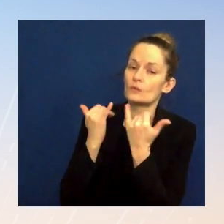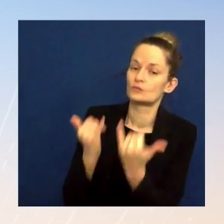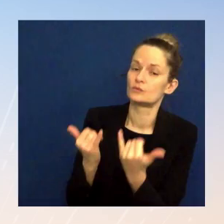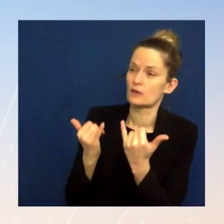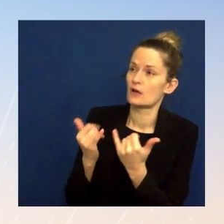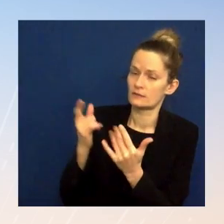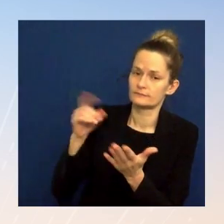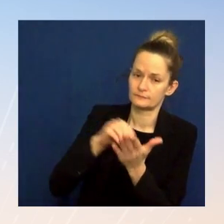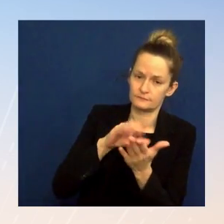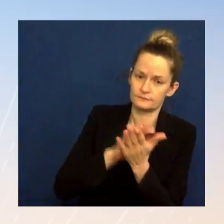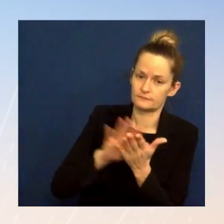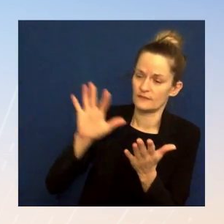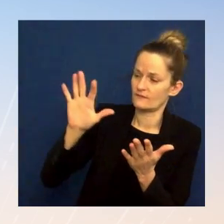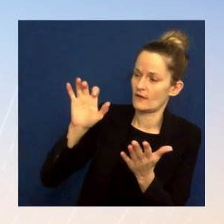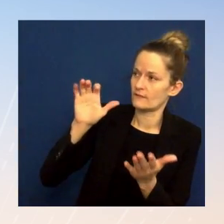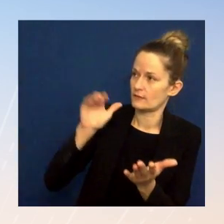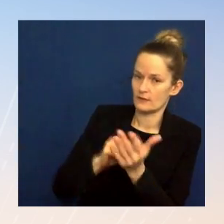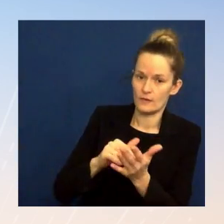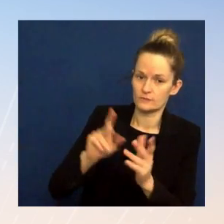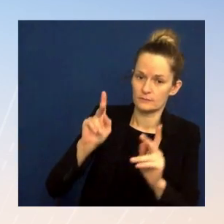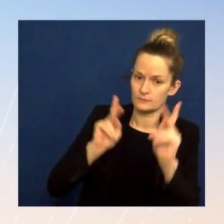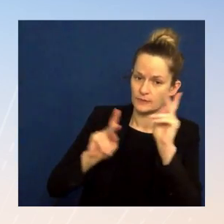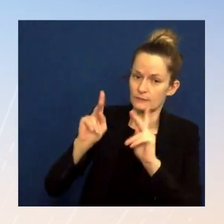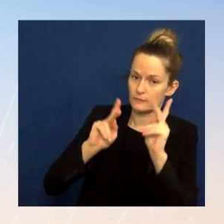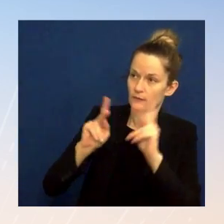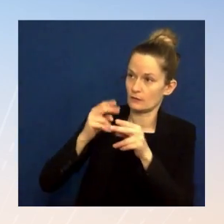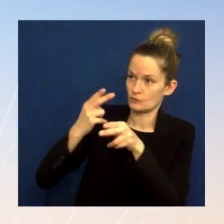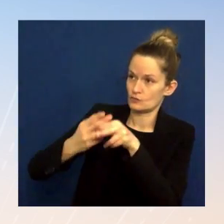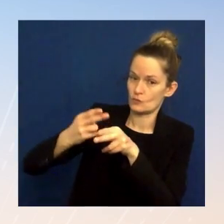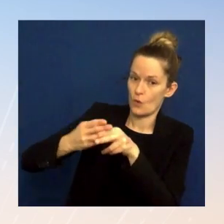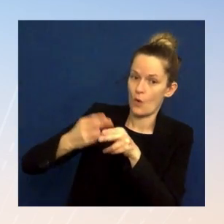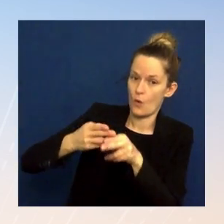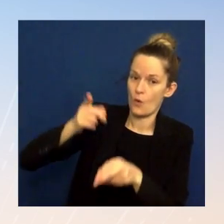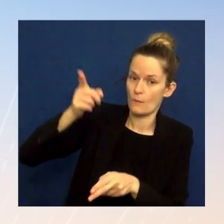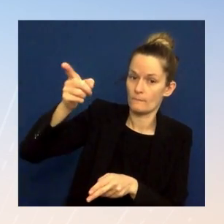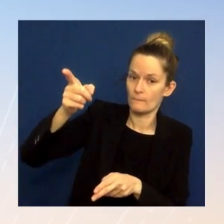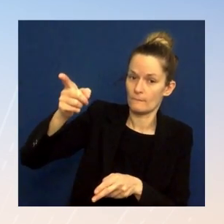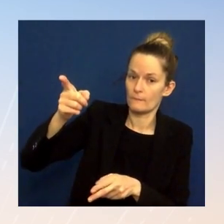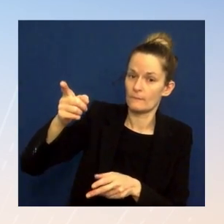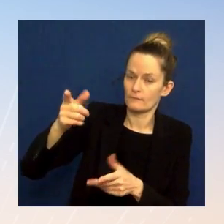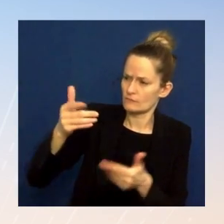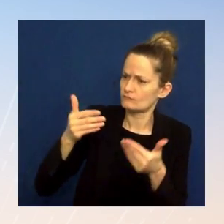For education purposes, that estimates also that because of that, some vital roles,